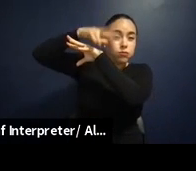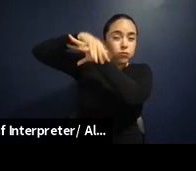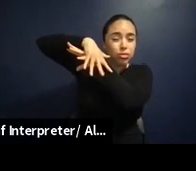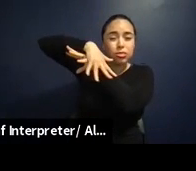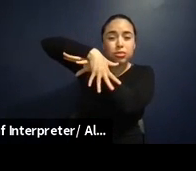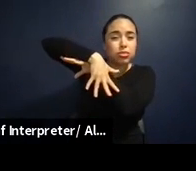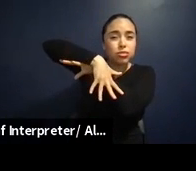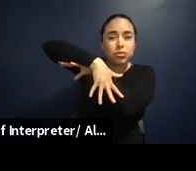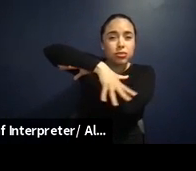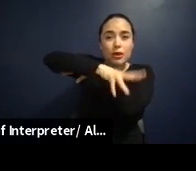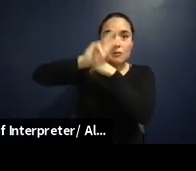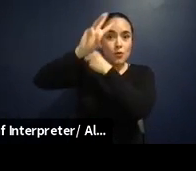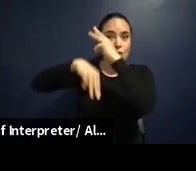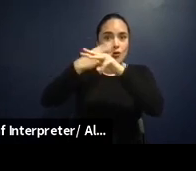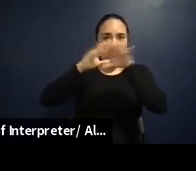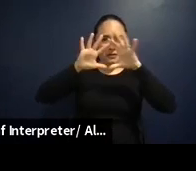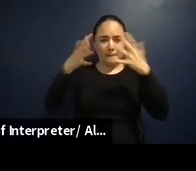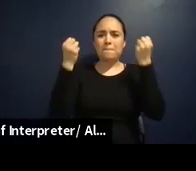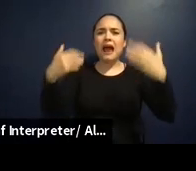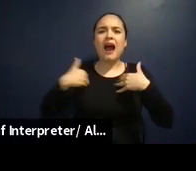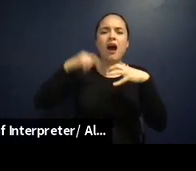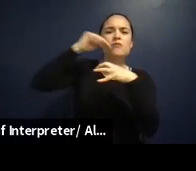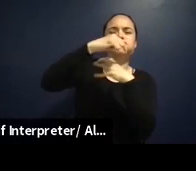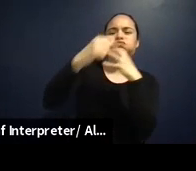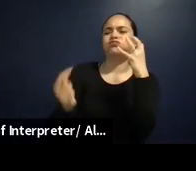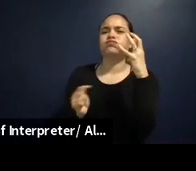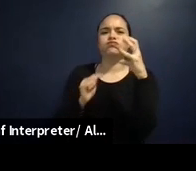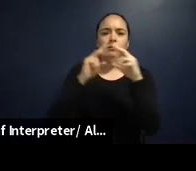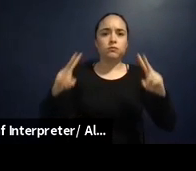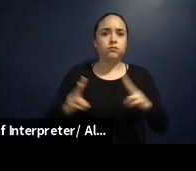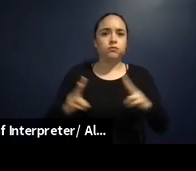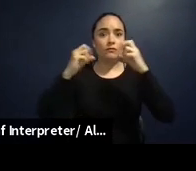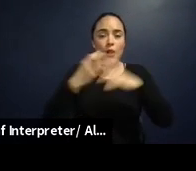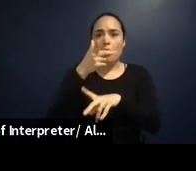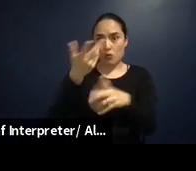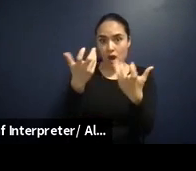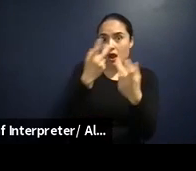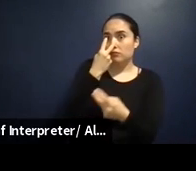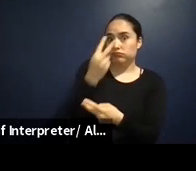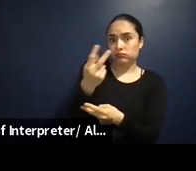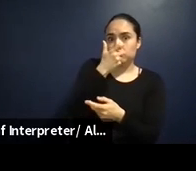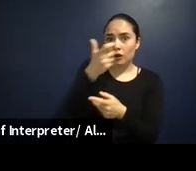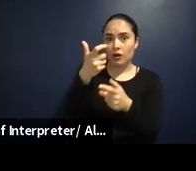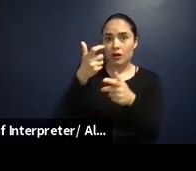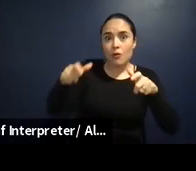can even watch volcanoes erupting on YouTube right now, live, which is super cool. These are